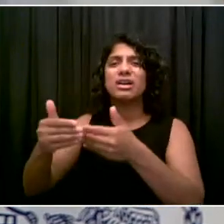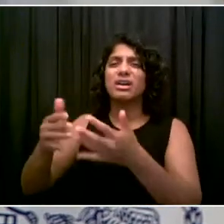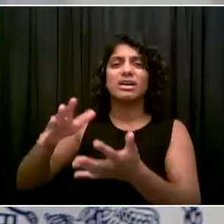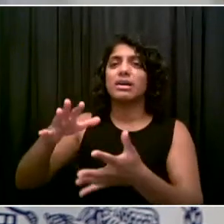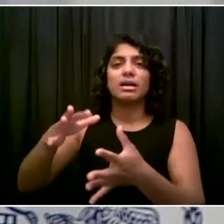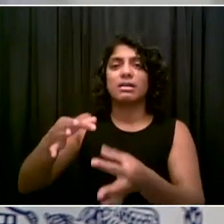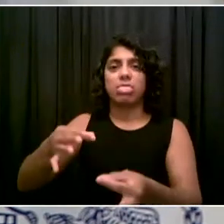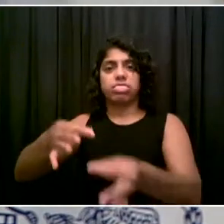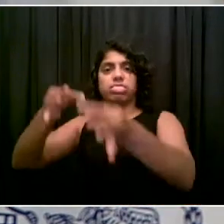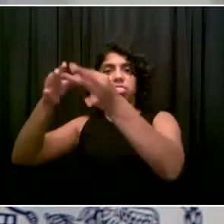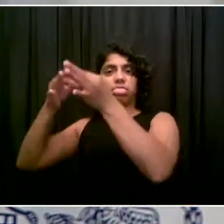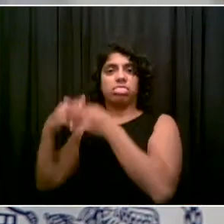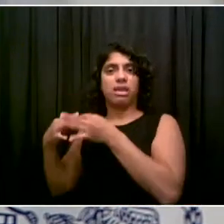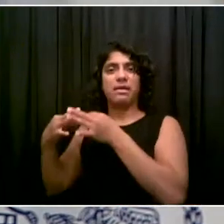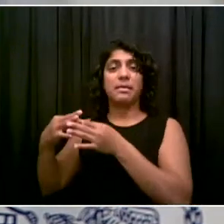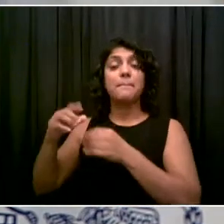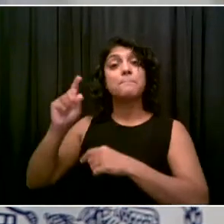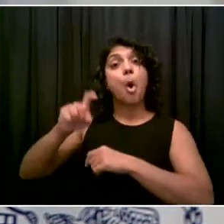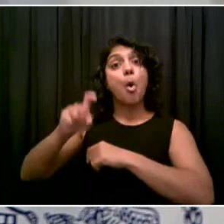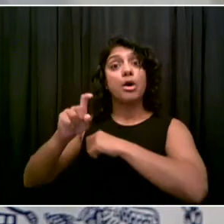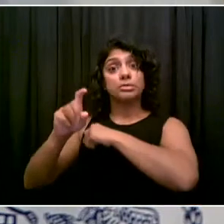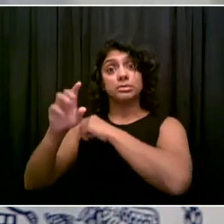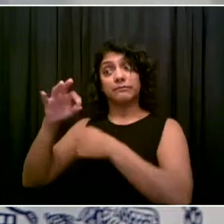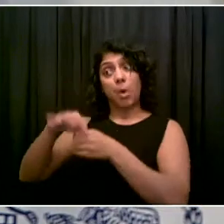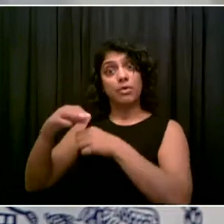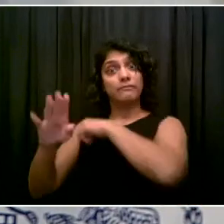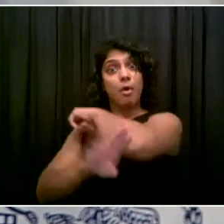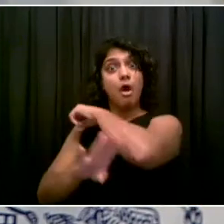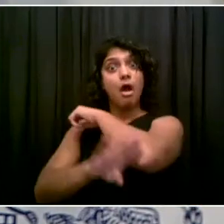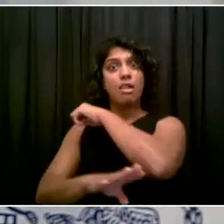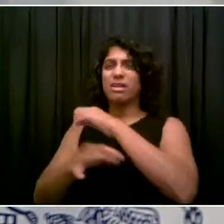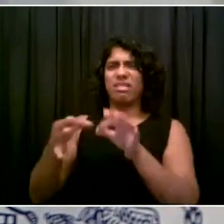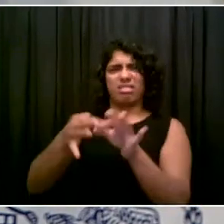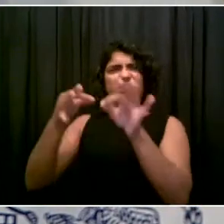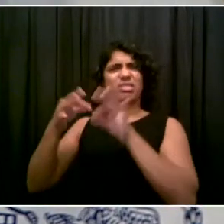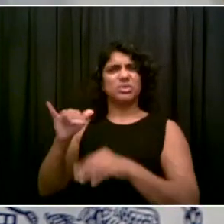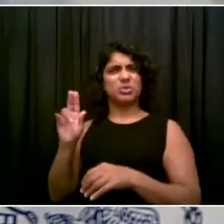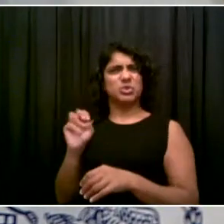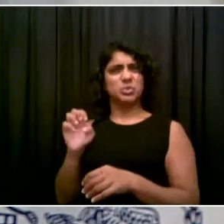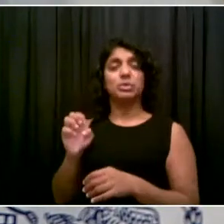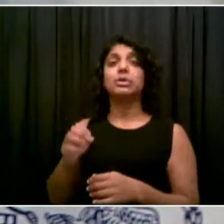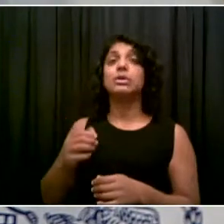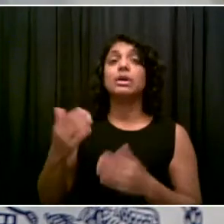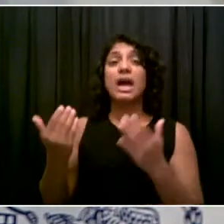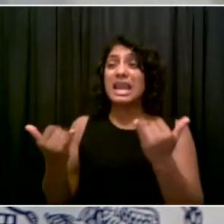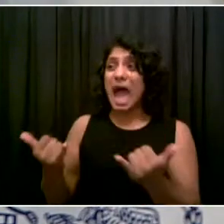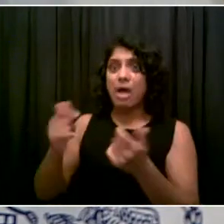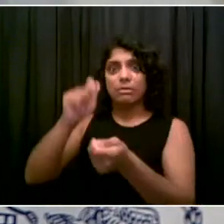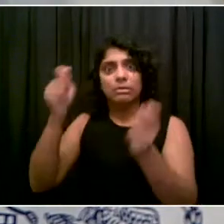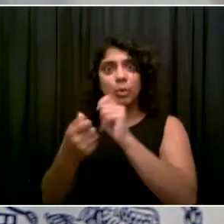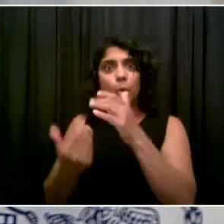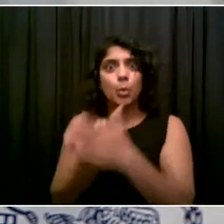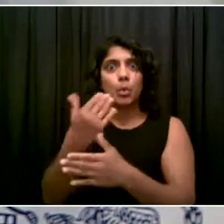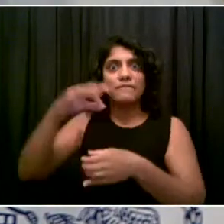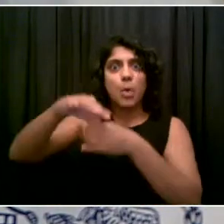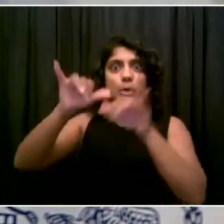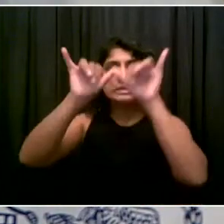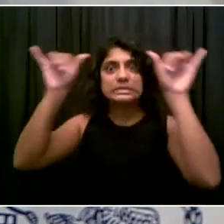EVERYTHING IN THE X MITHERE I THINK TURNOUT WAS STRONG. I WOULD LOVE TO SEE IT KEEP GOING UP BECAUSE OBVIOUSLY 2020 WAS A STUNINNG TURNOUT AND I WOULD LOVE TO